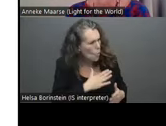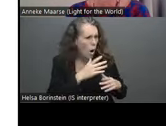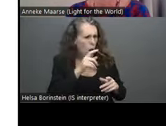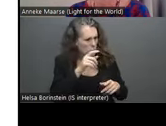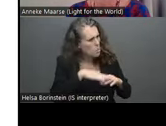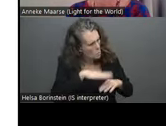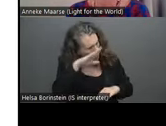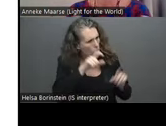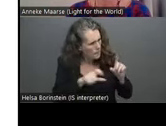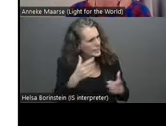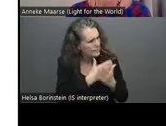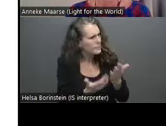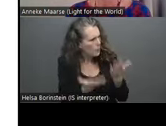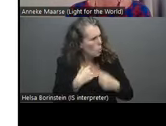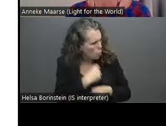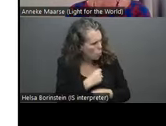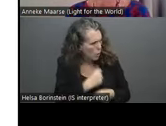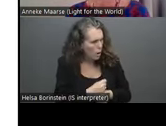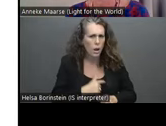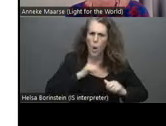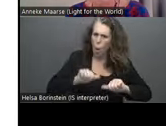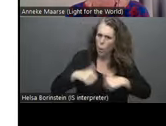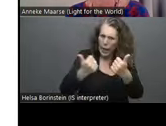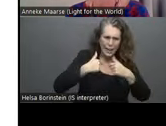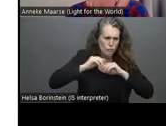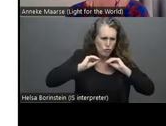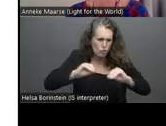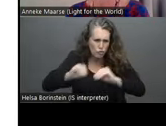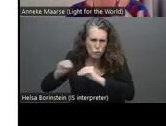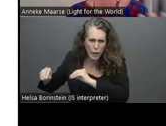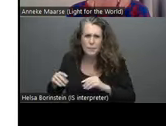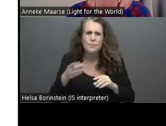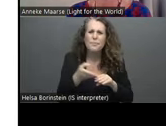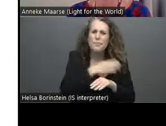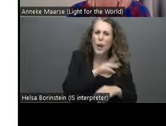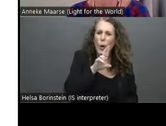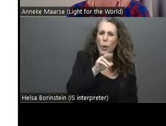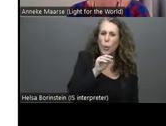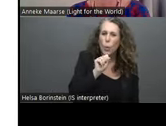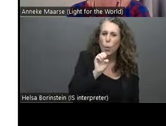15:34:23 So we do a lot of trainings Rosemary also mentioned it for HR staff on how to go